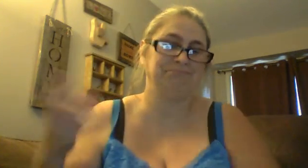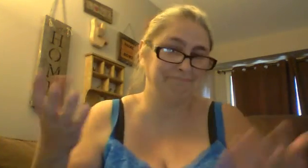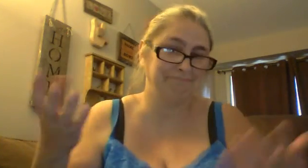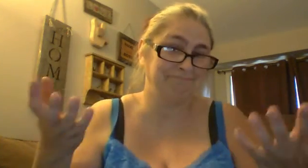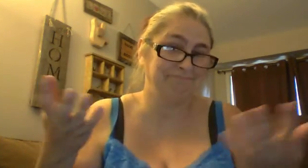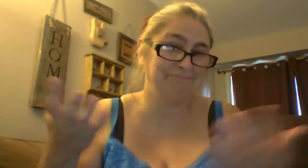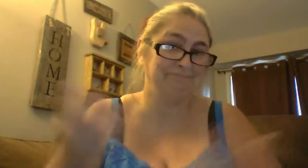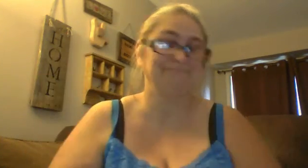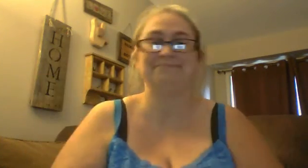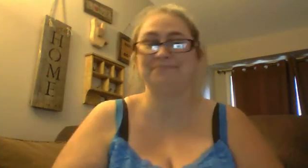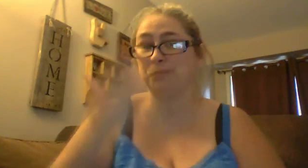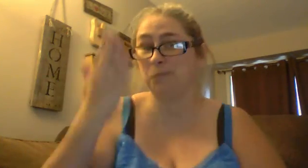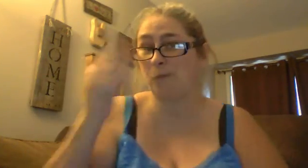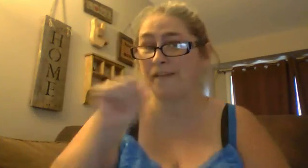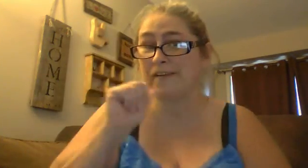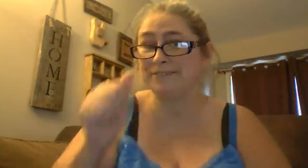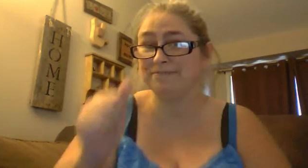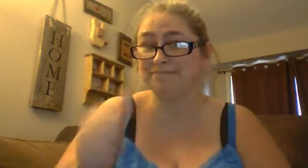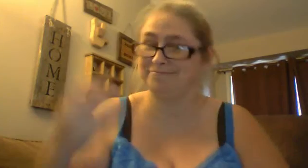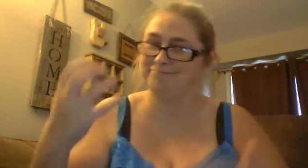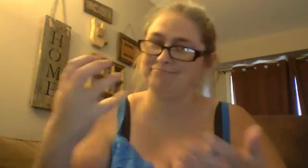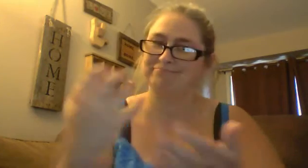Craft Show have different places, where I will go. Why not?!